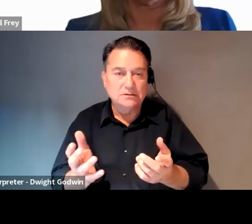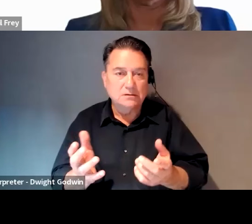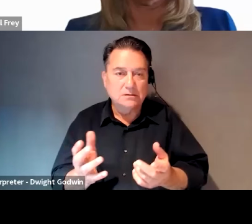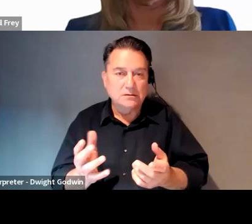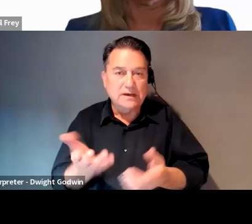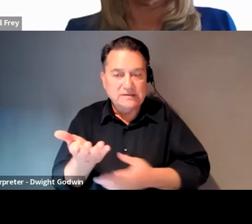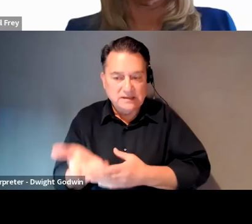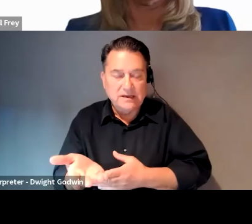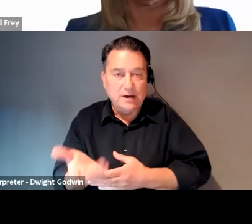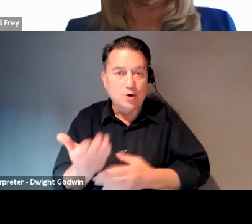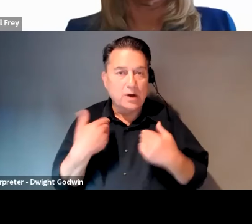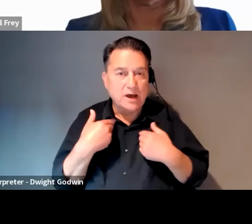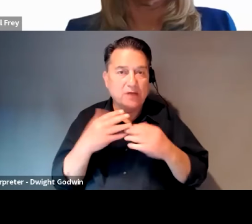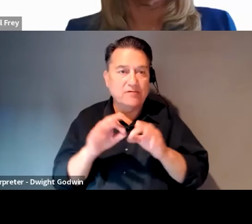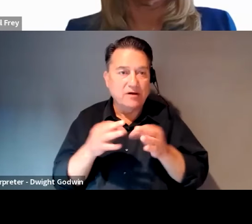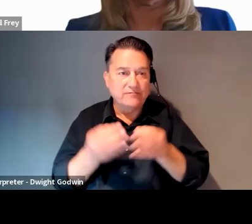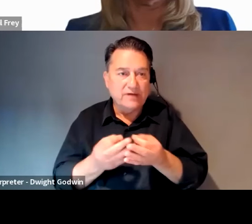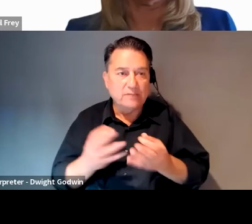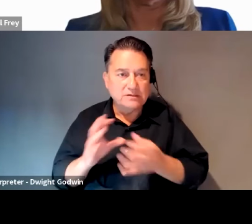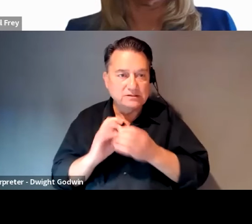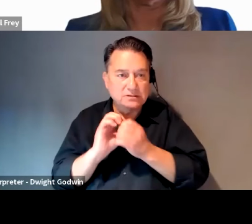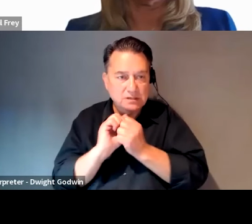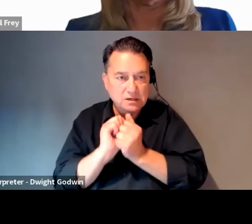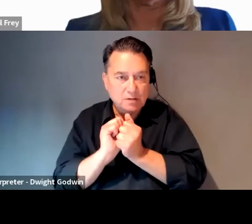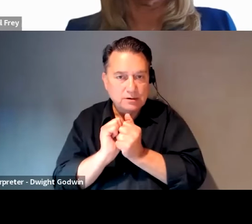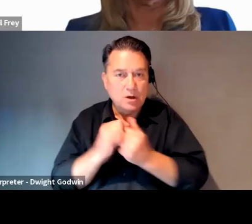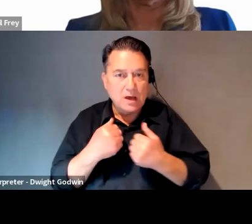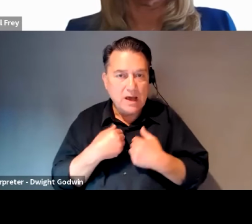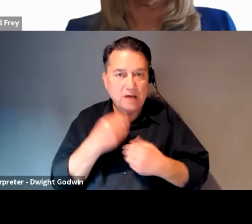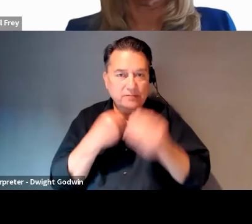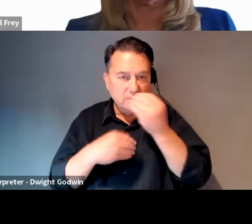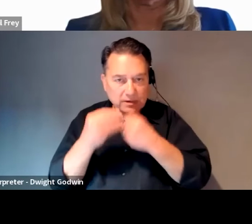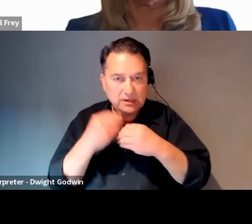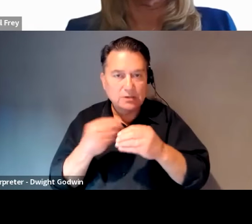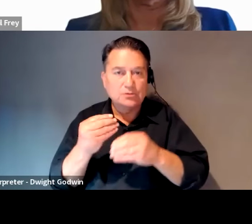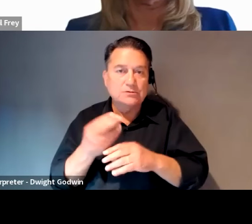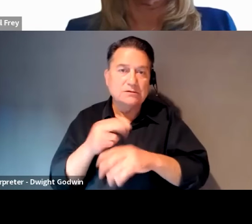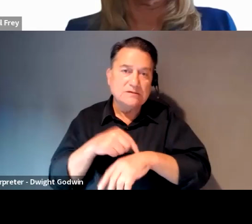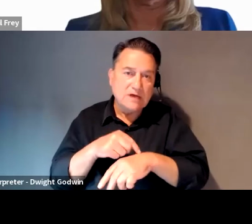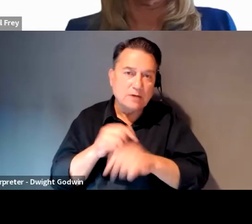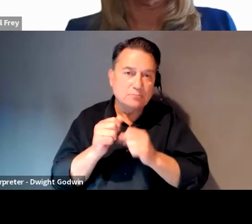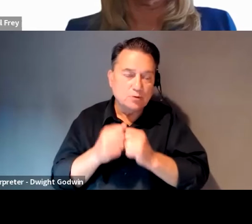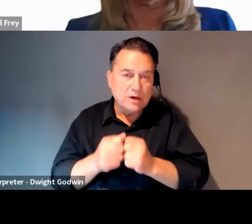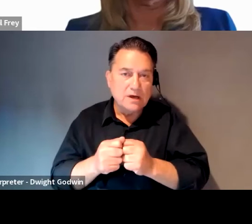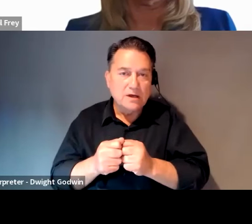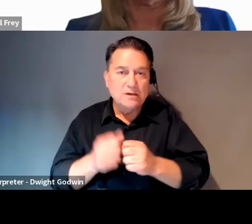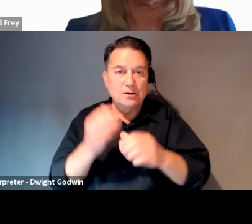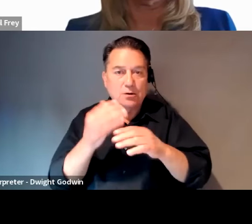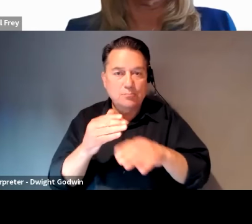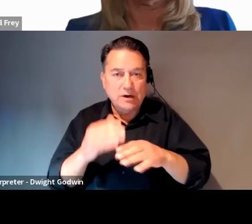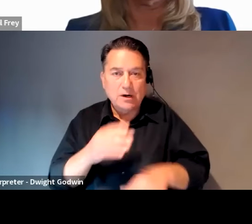And we have families coming together that are having meals, spending time together, breaking up into their parent-child groups,